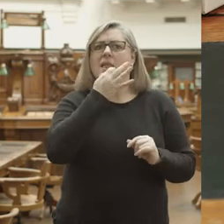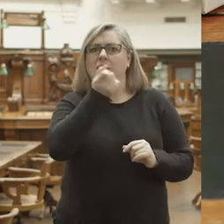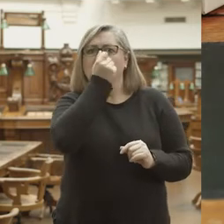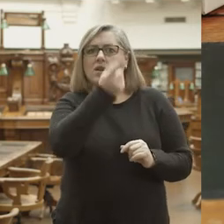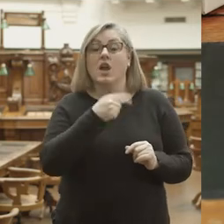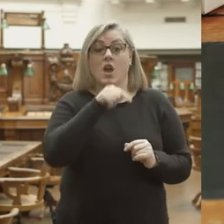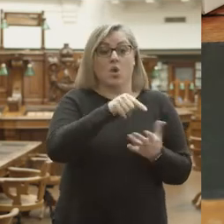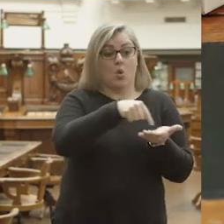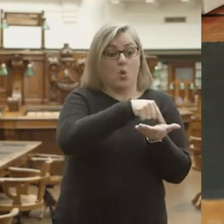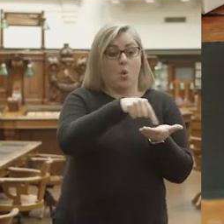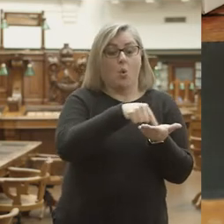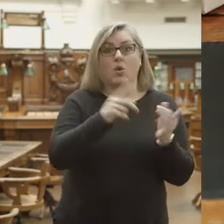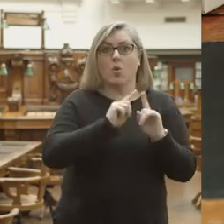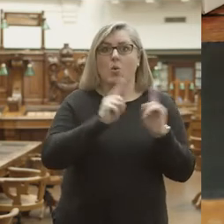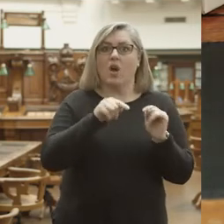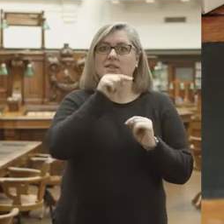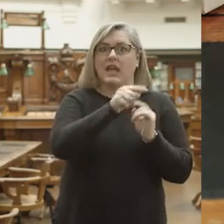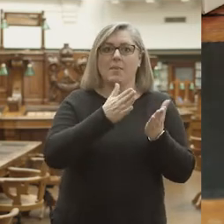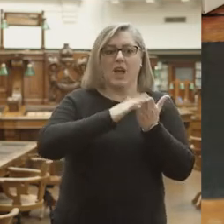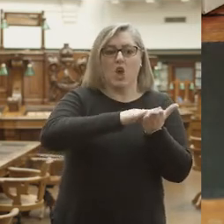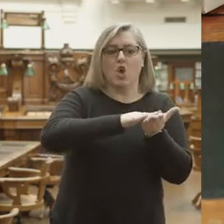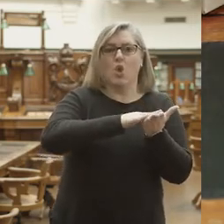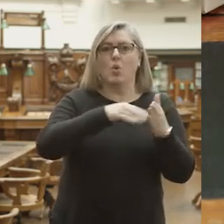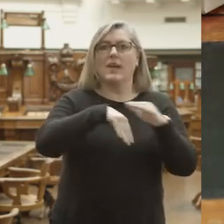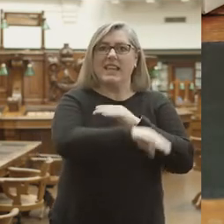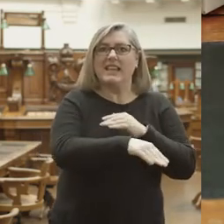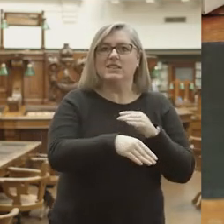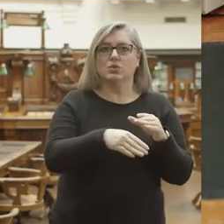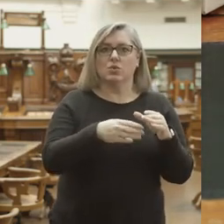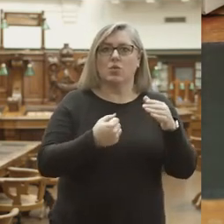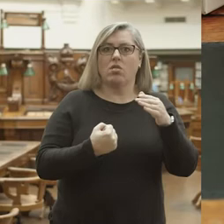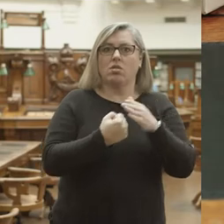coins and I've actually glued them into the tray like that, so you can see